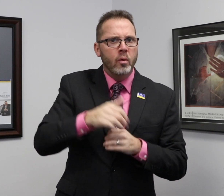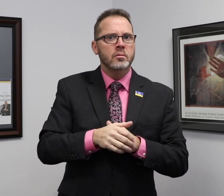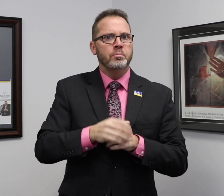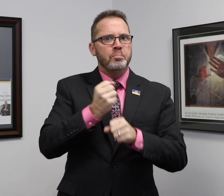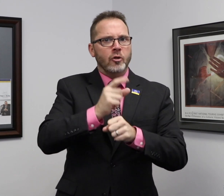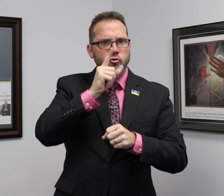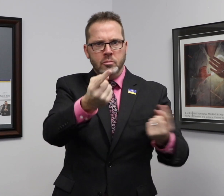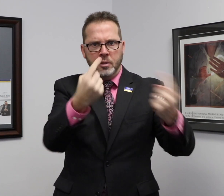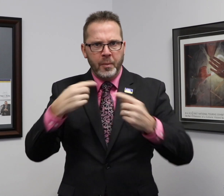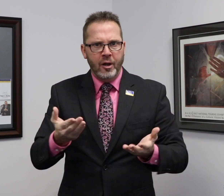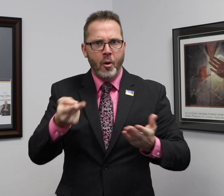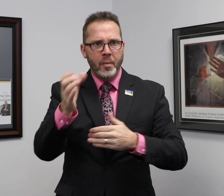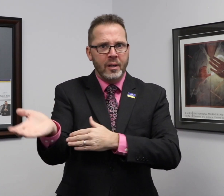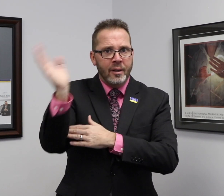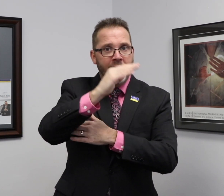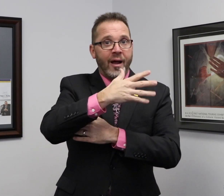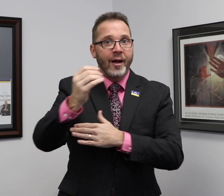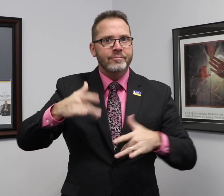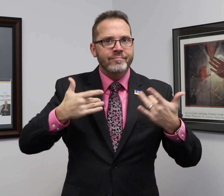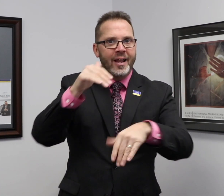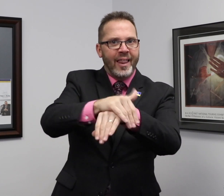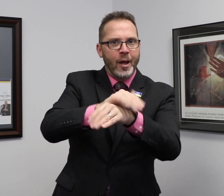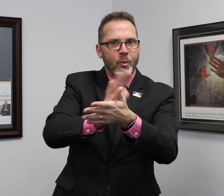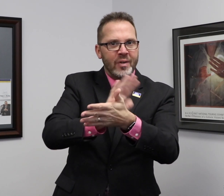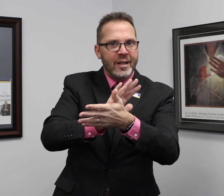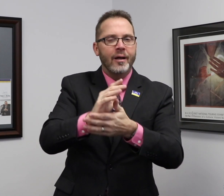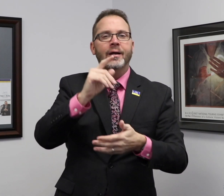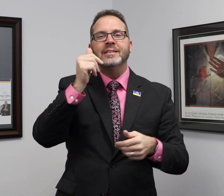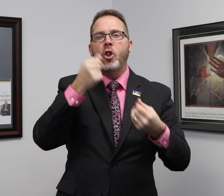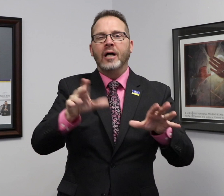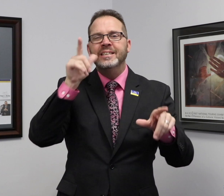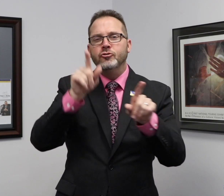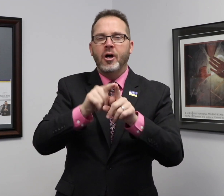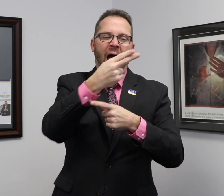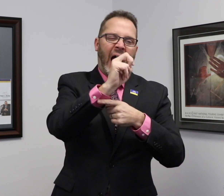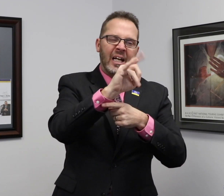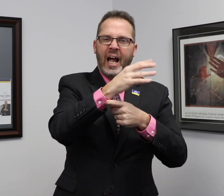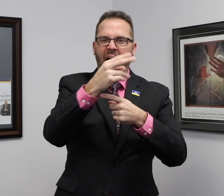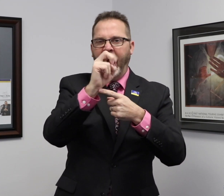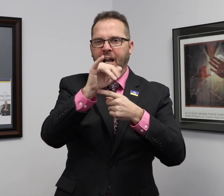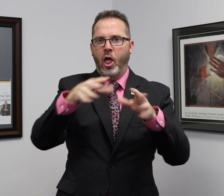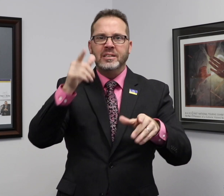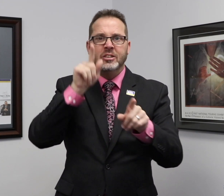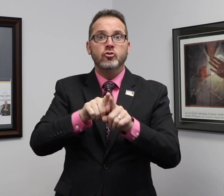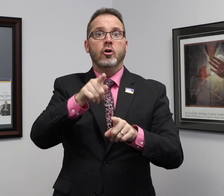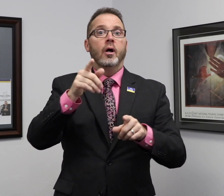tomorrow, is our Homecoming. I hope that you will be coming to support our teams and see the movie screening on campus that night.